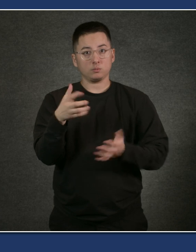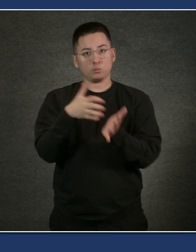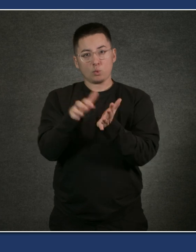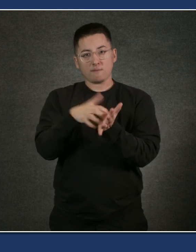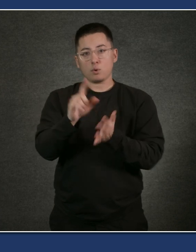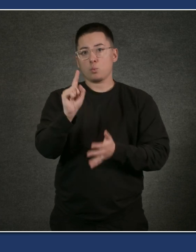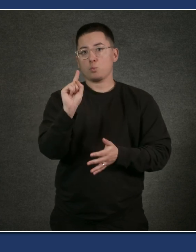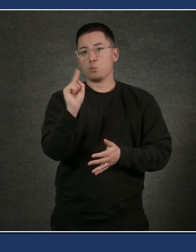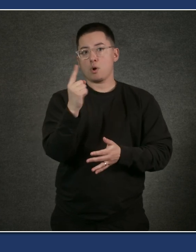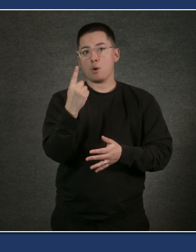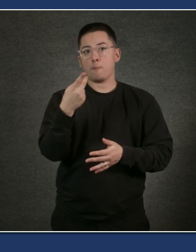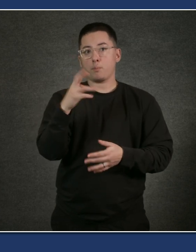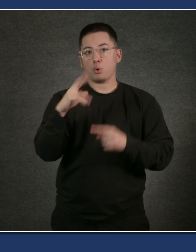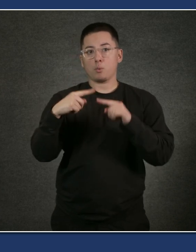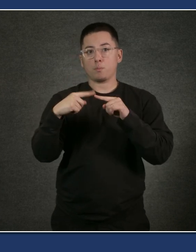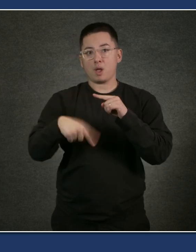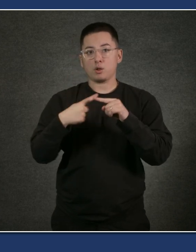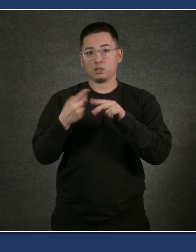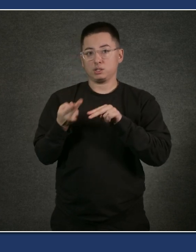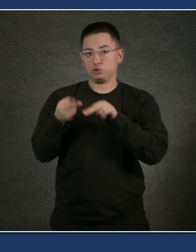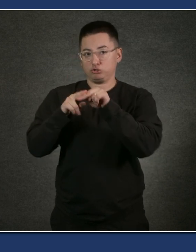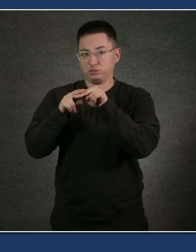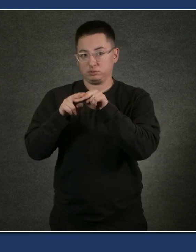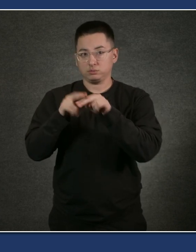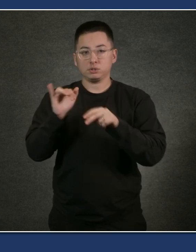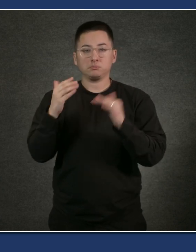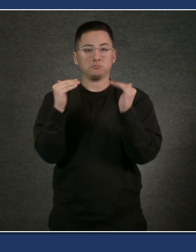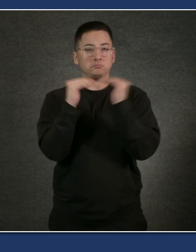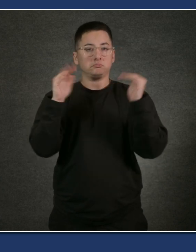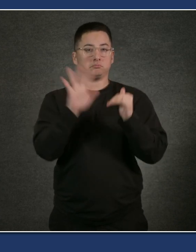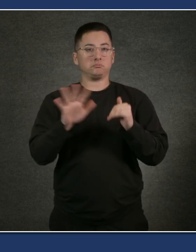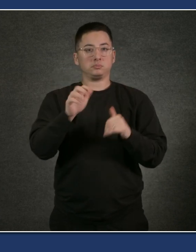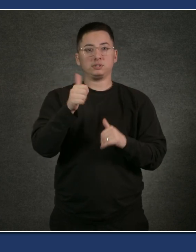which is equivalent to 10 cents per year.